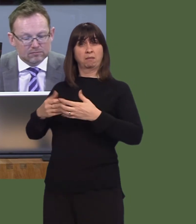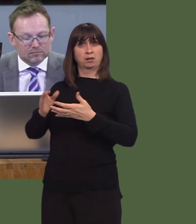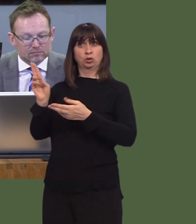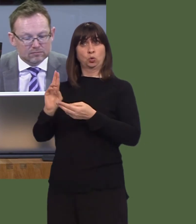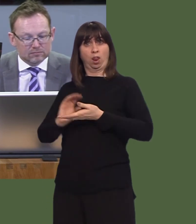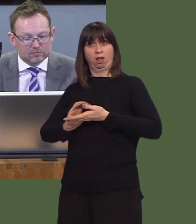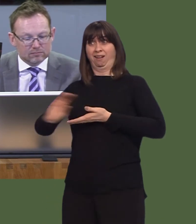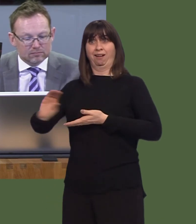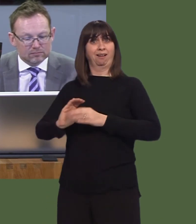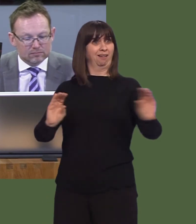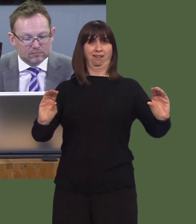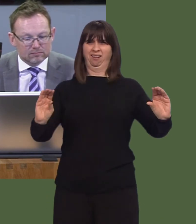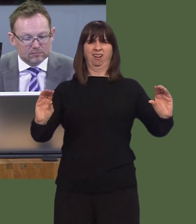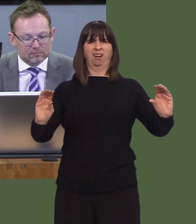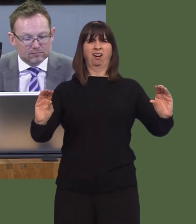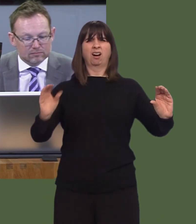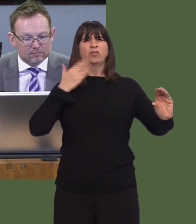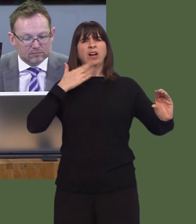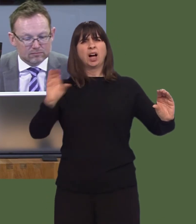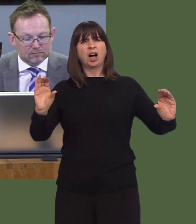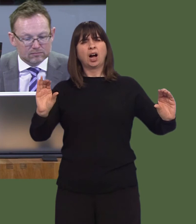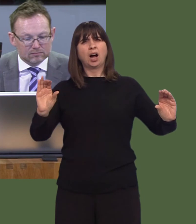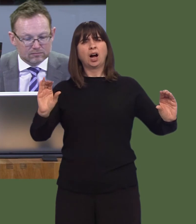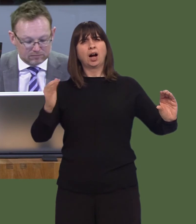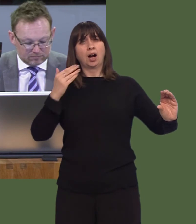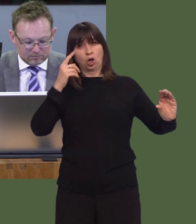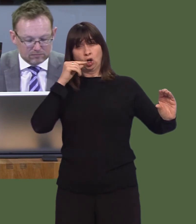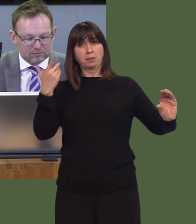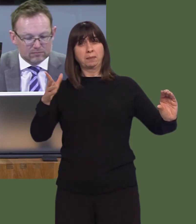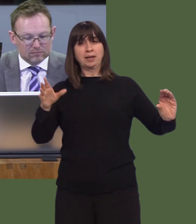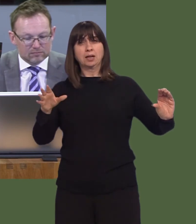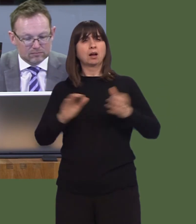Would it not be more sensibleóor would you consider looking at the schools that really